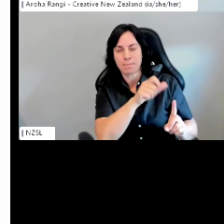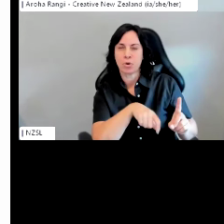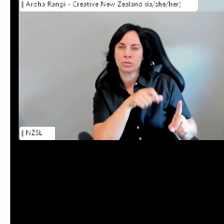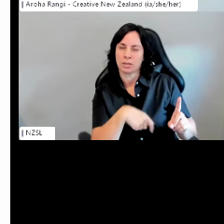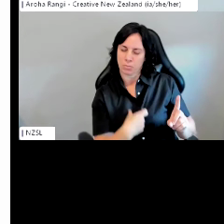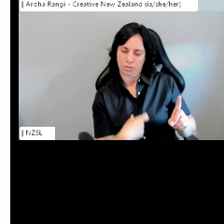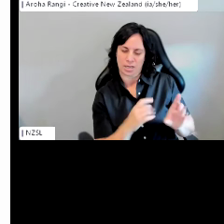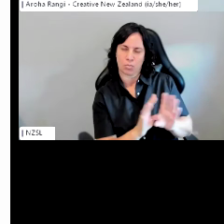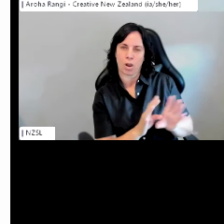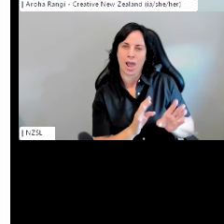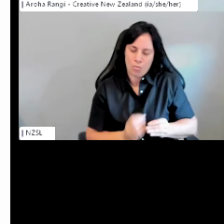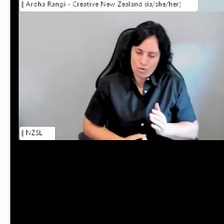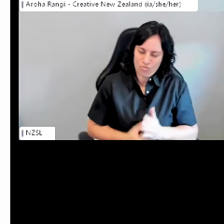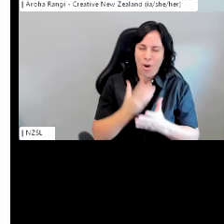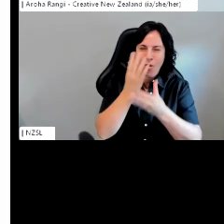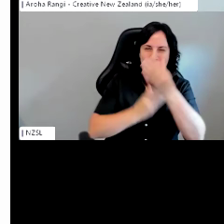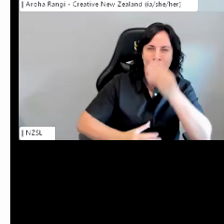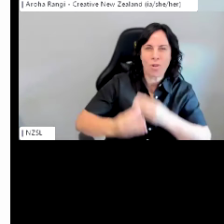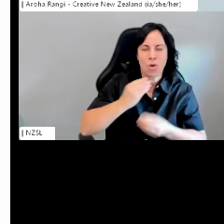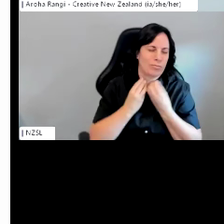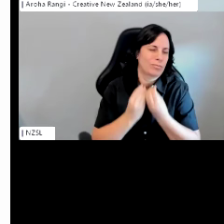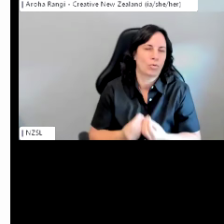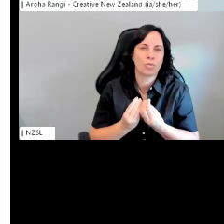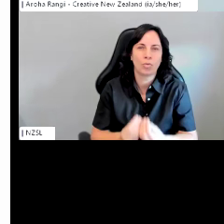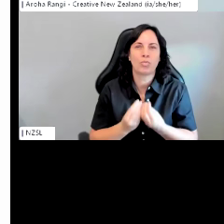They want to kind of grow and learn. They'd like to go back on to work on Monday and say, "Oh,